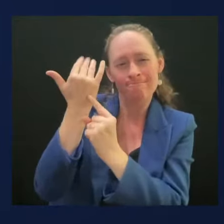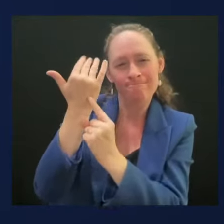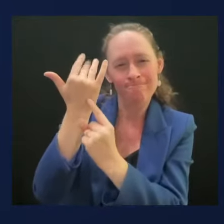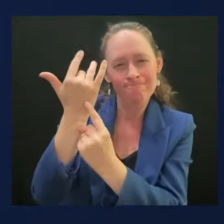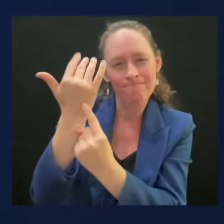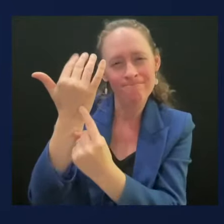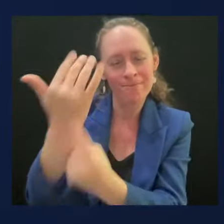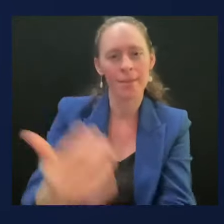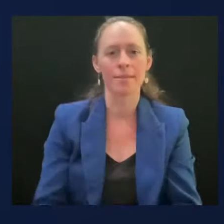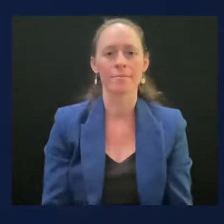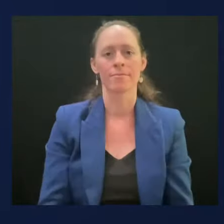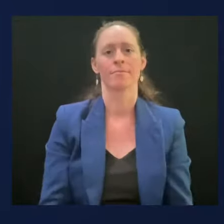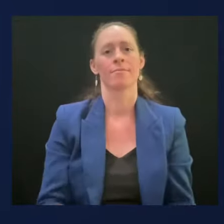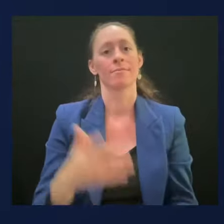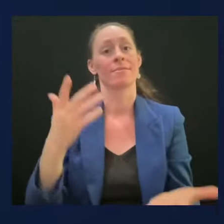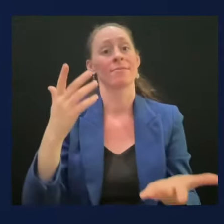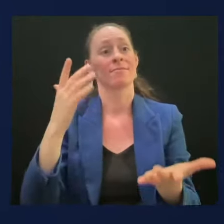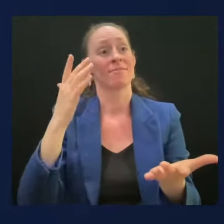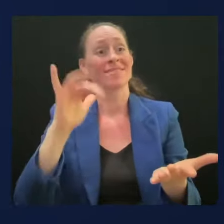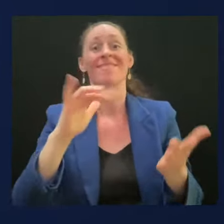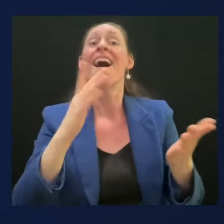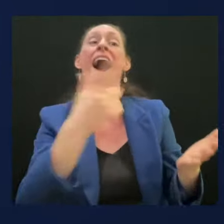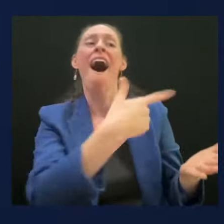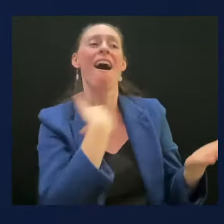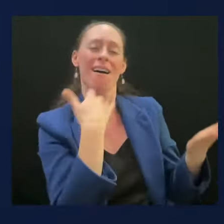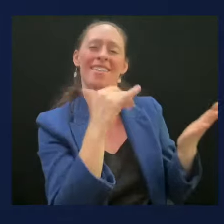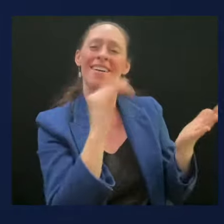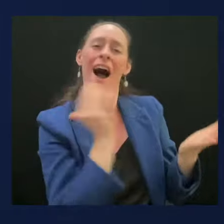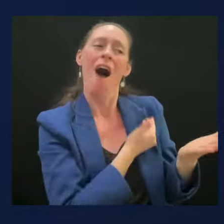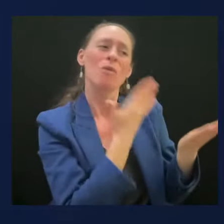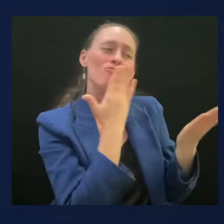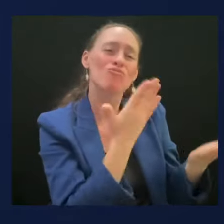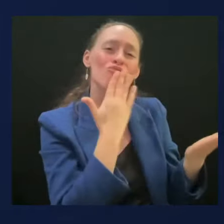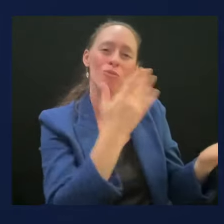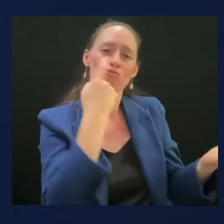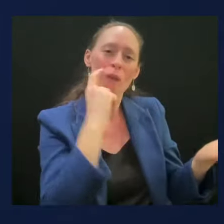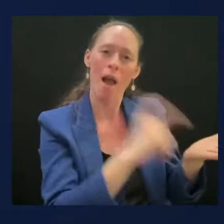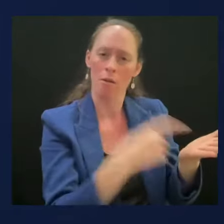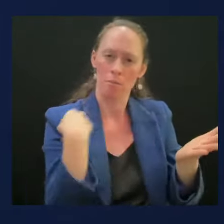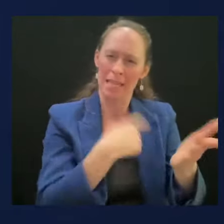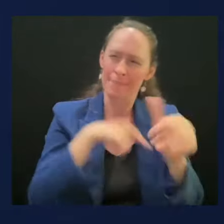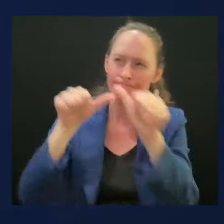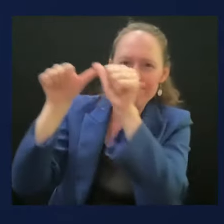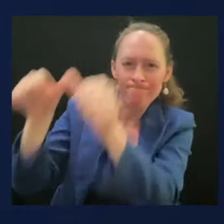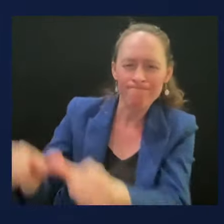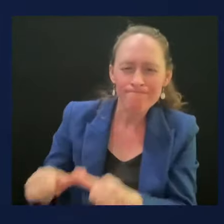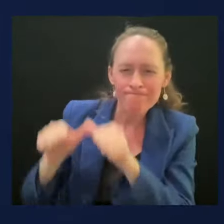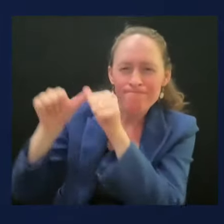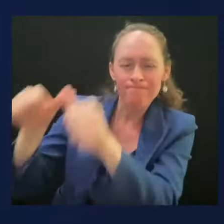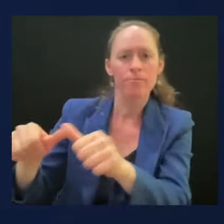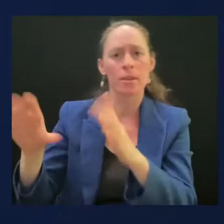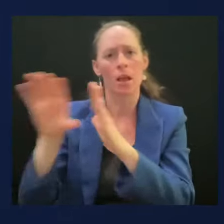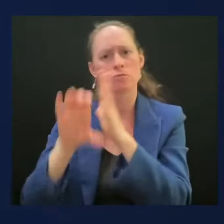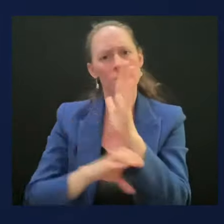Our actions every day to ensure that our democracy endures, our Constitution endures, and the soul of our nation and our decency endures.